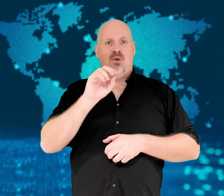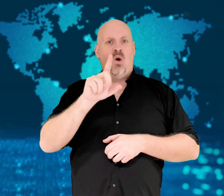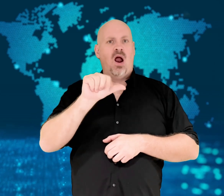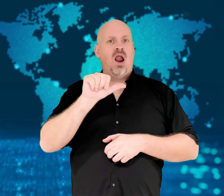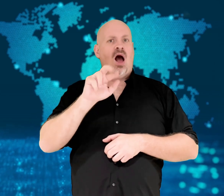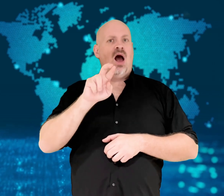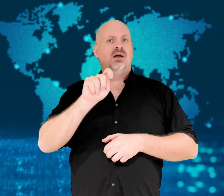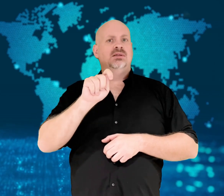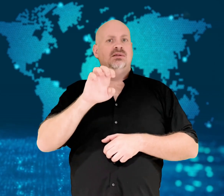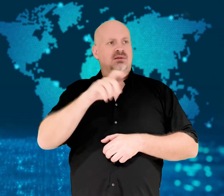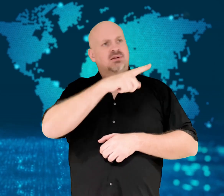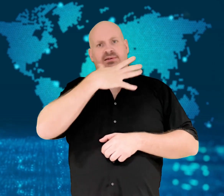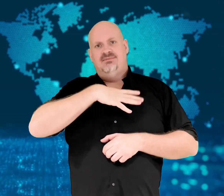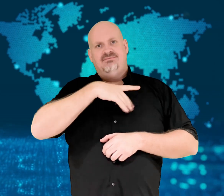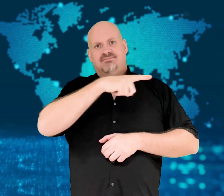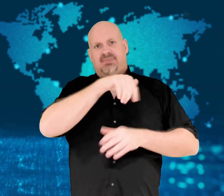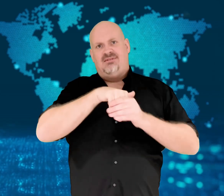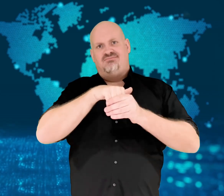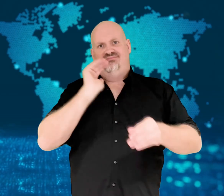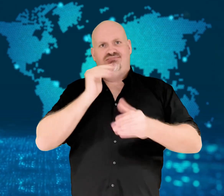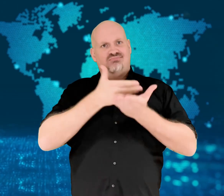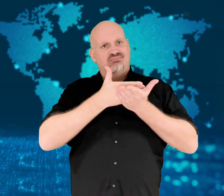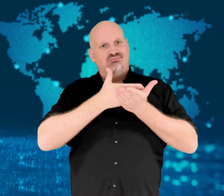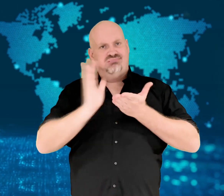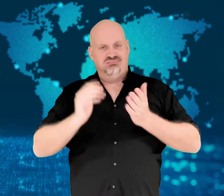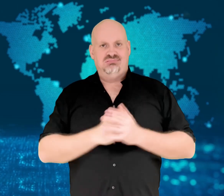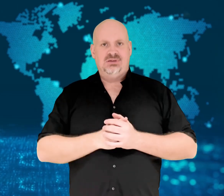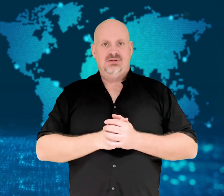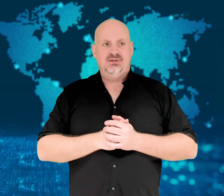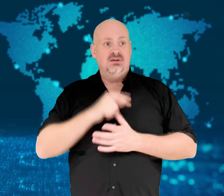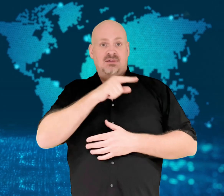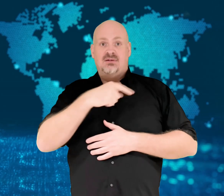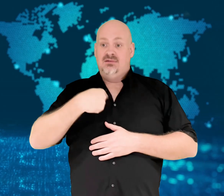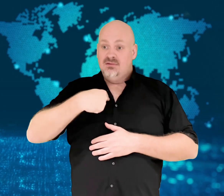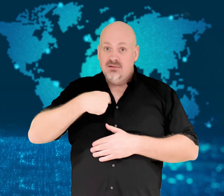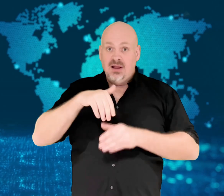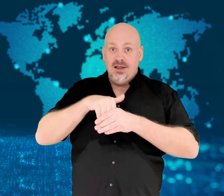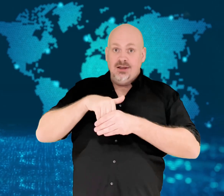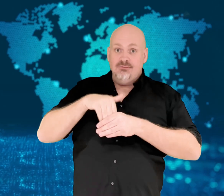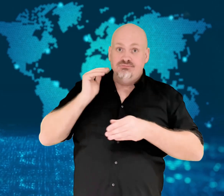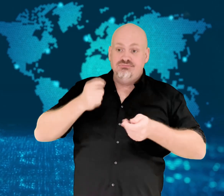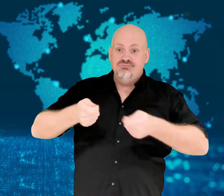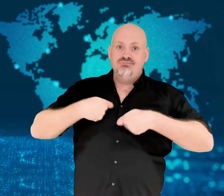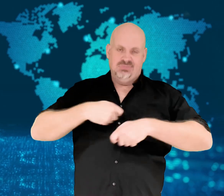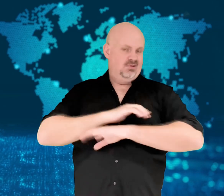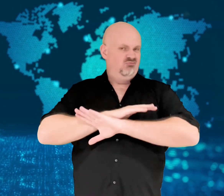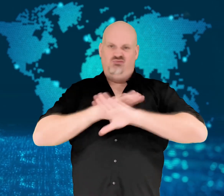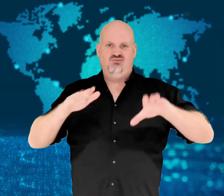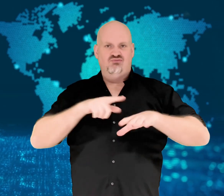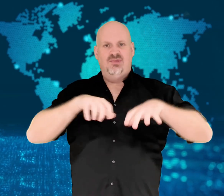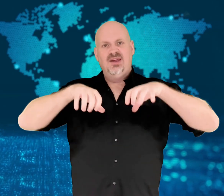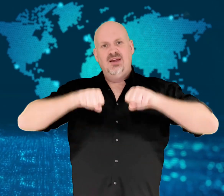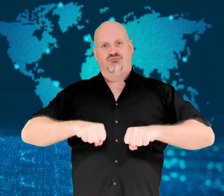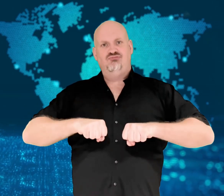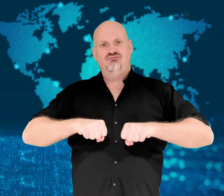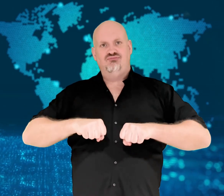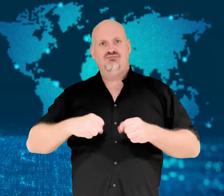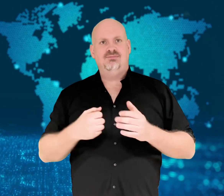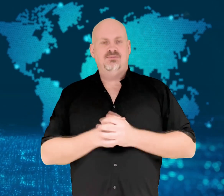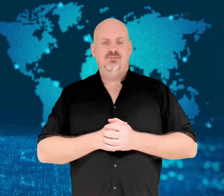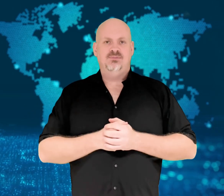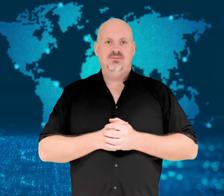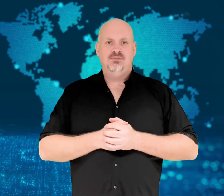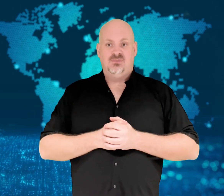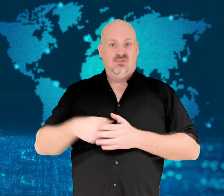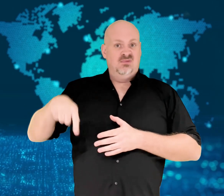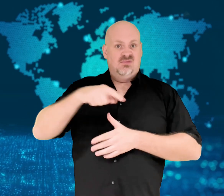Amid the growing anti-government protests in Peru, authorities have been forced